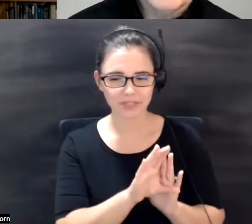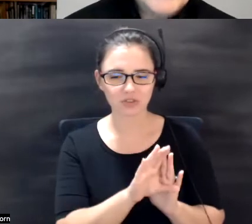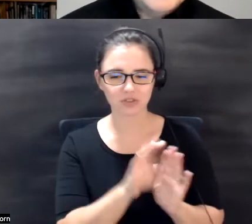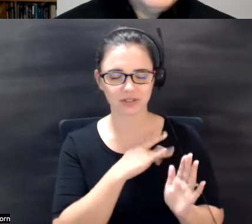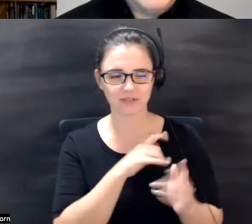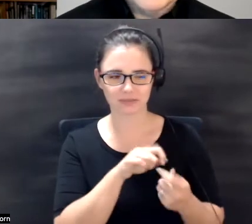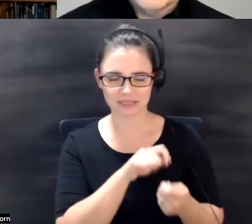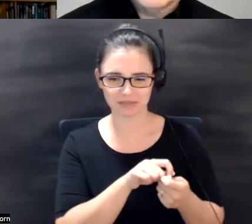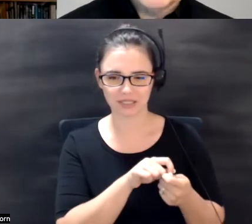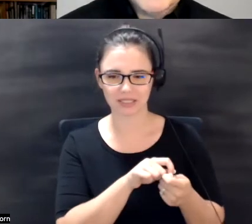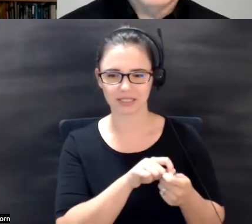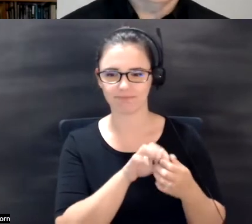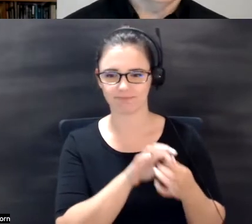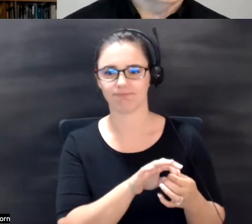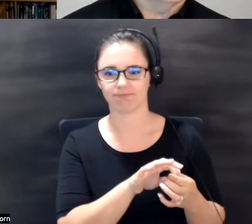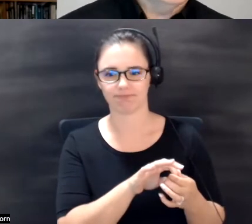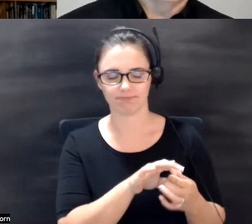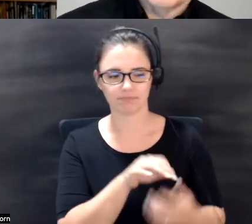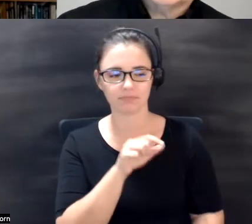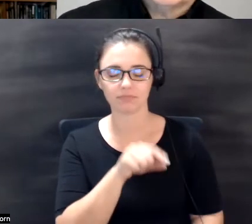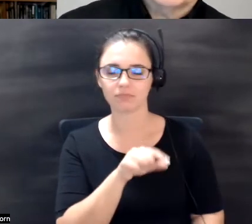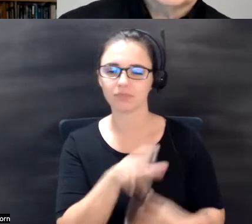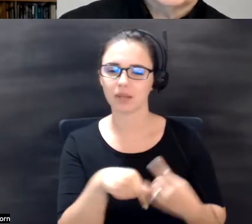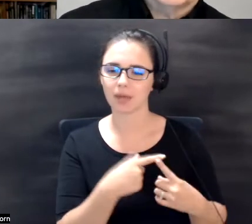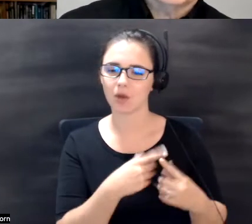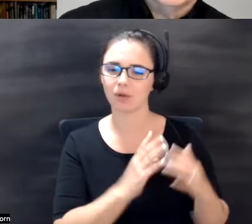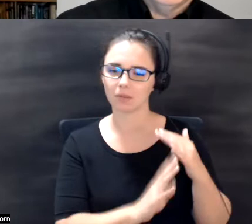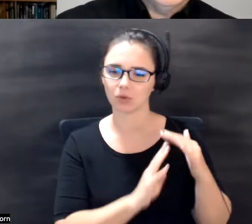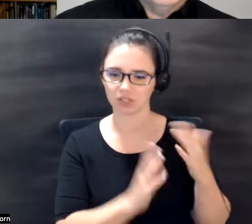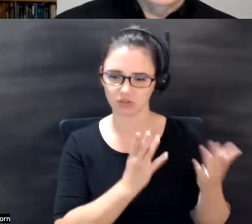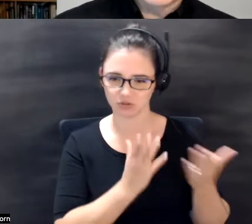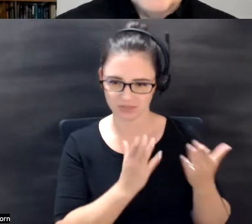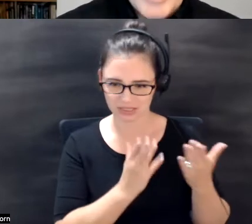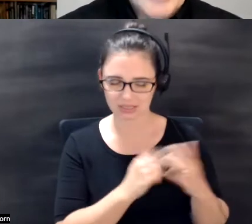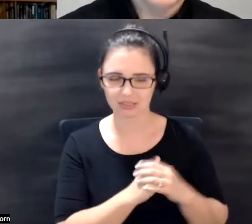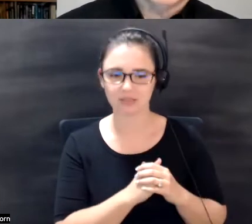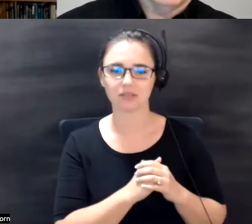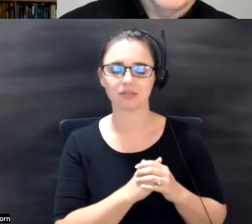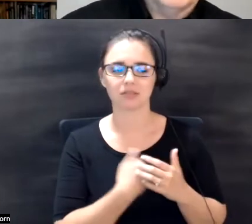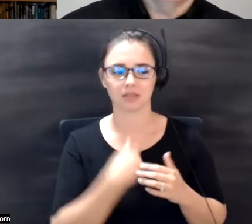Uh, it's about uh, the immigration services, and there's a man, Cambodian,